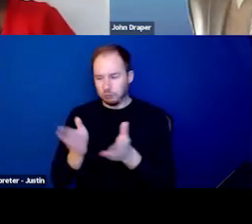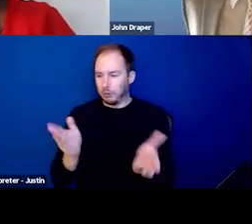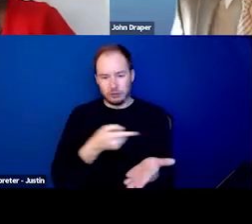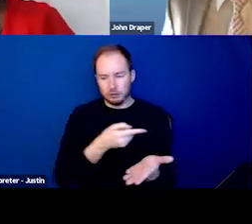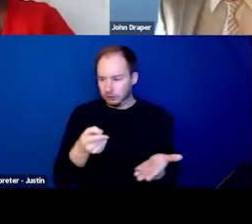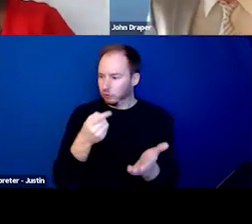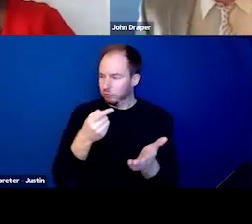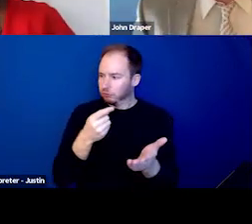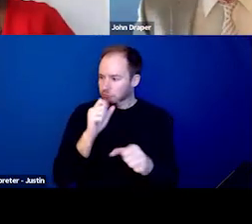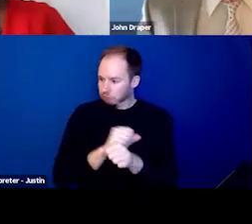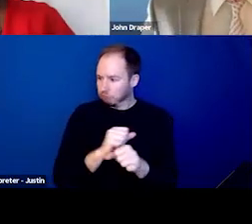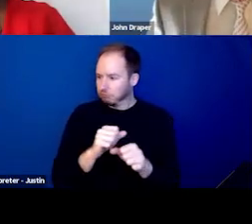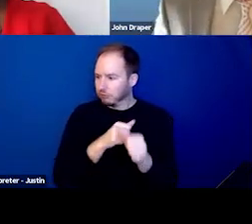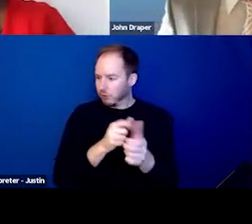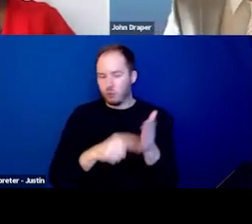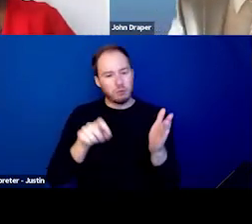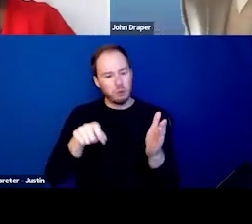what they're supposed to do. The next slide, please.